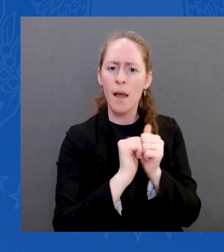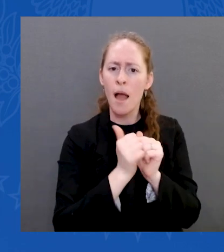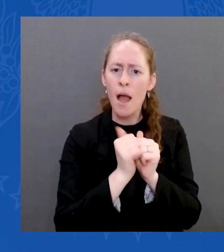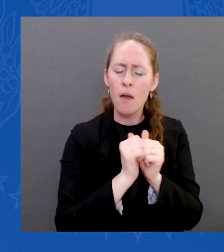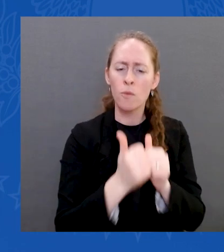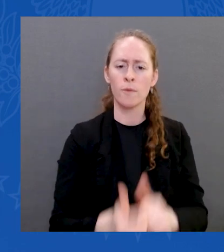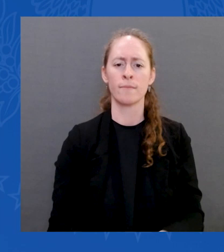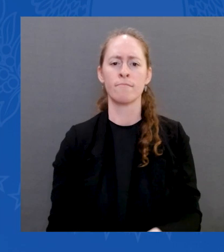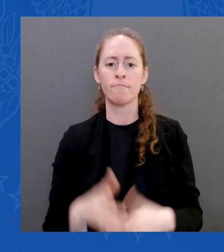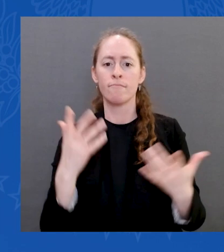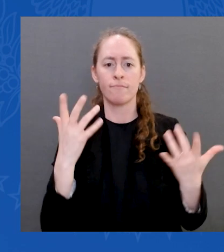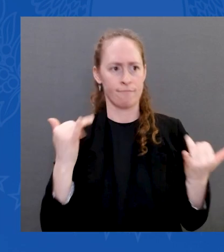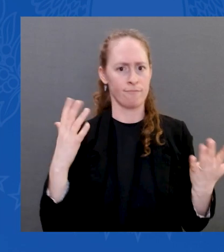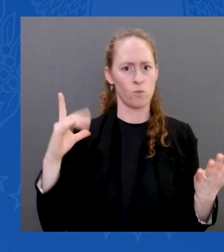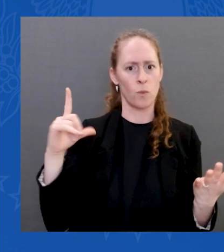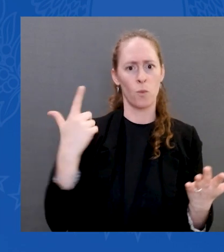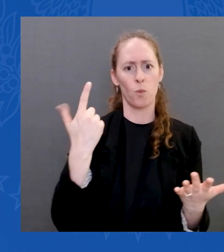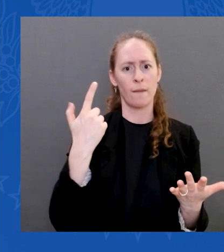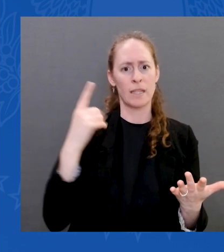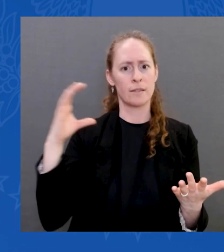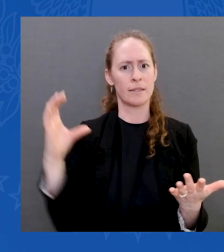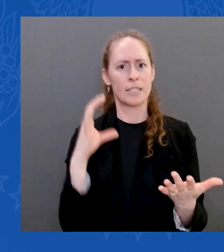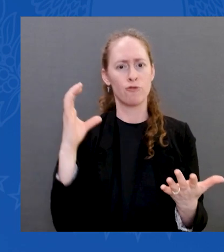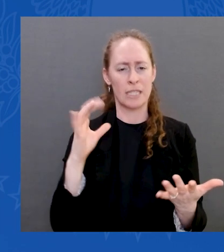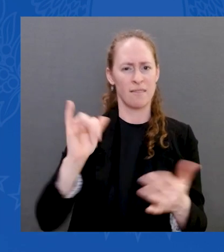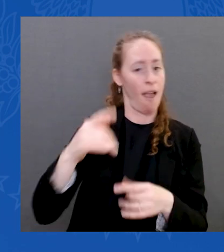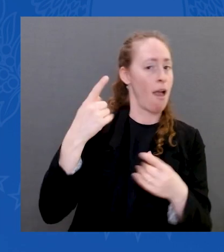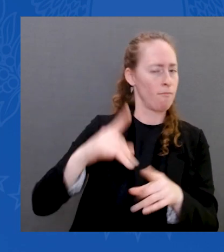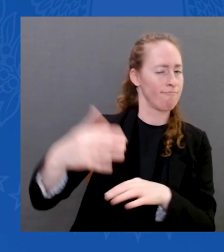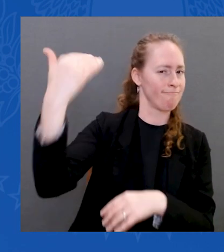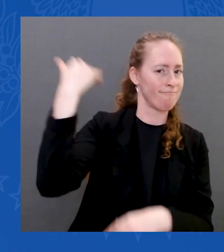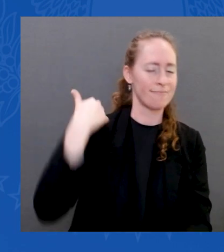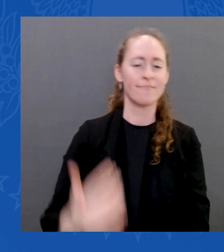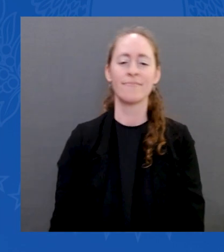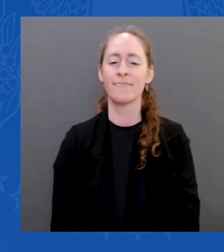And -- and one day after being asked to see